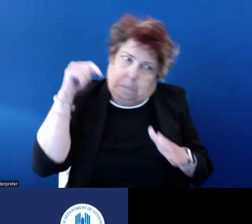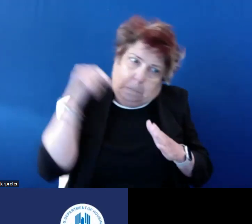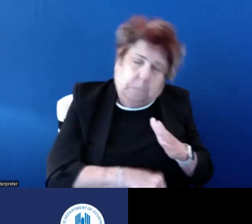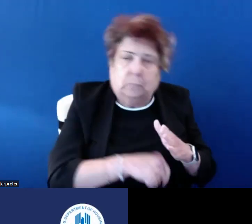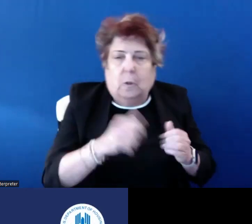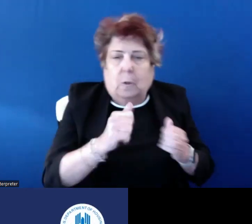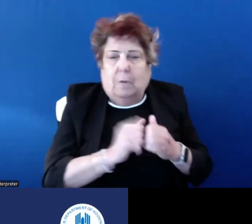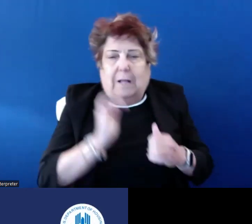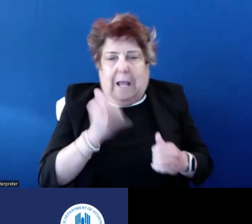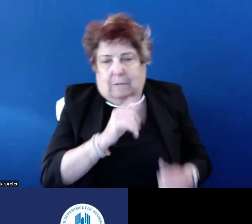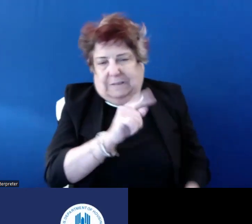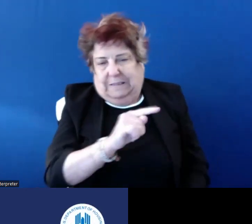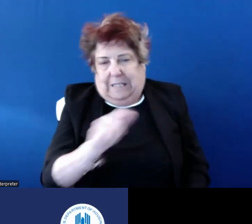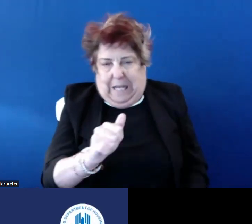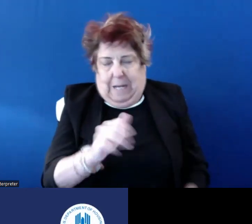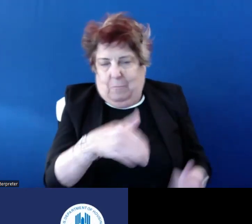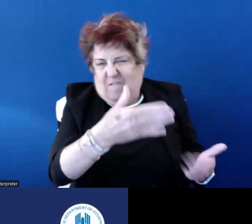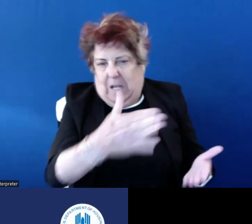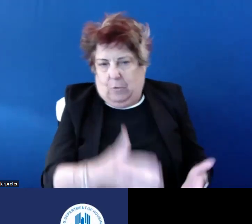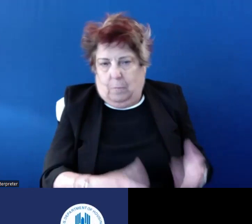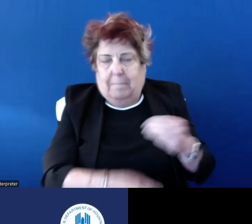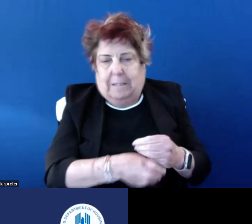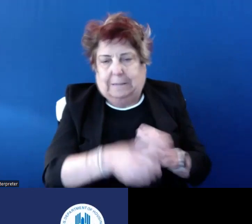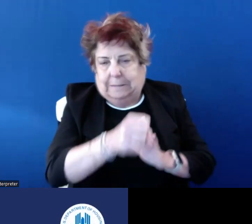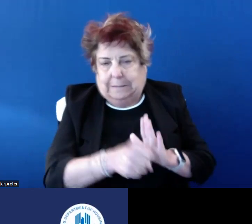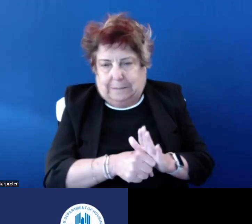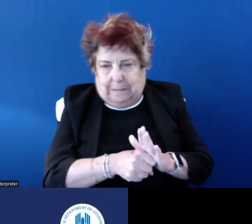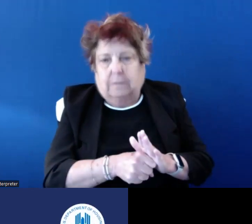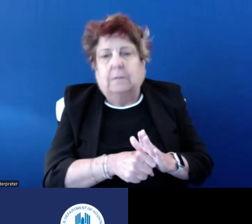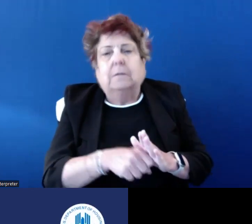and the states to extract out what your needs are